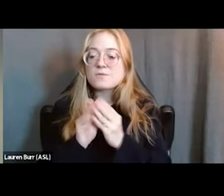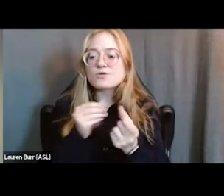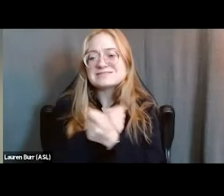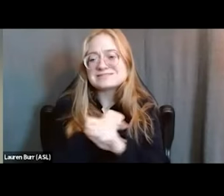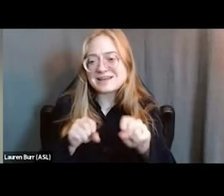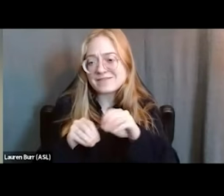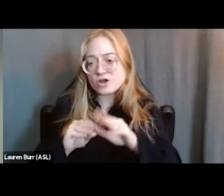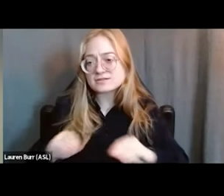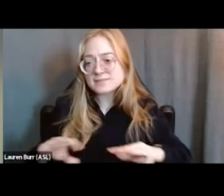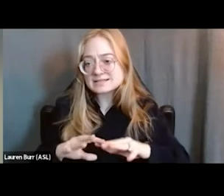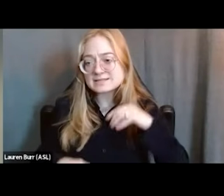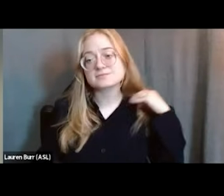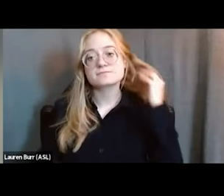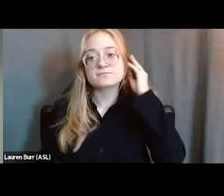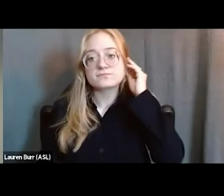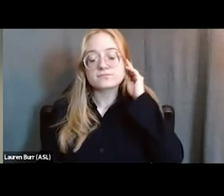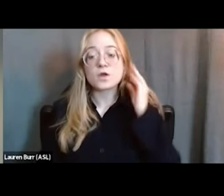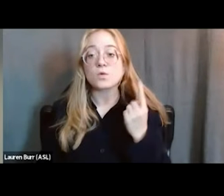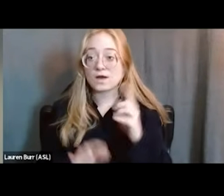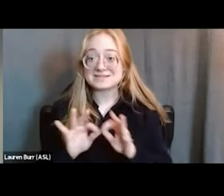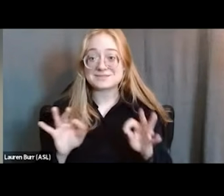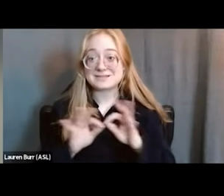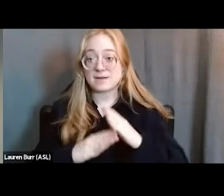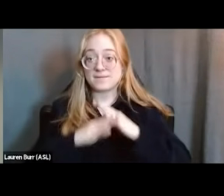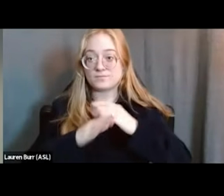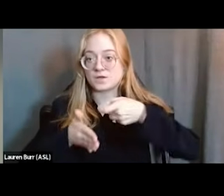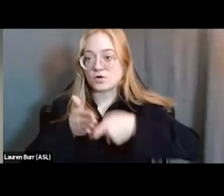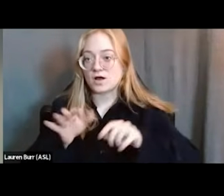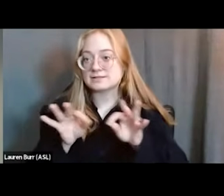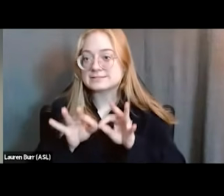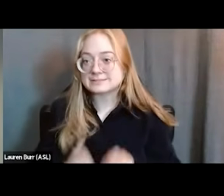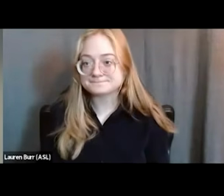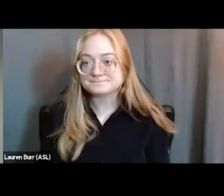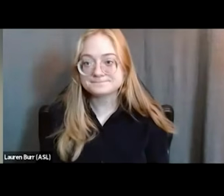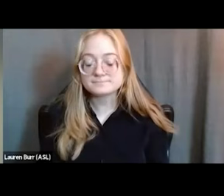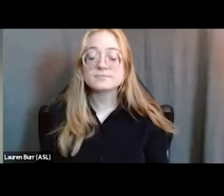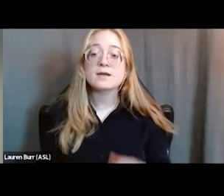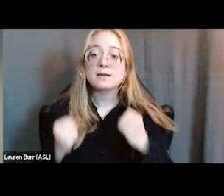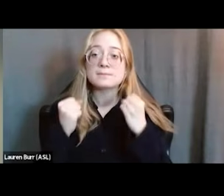One of the significant barriers to this is cost. So many types of durable medical equipment